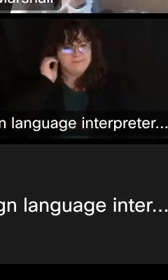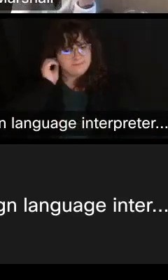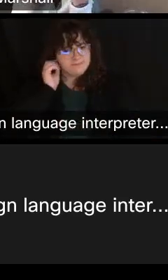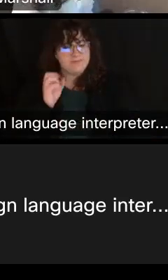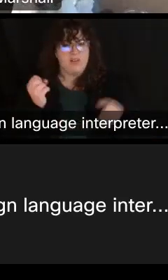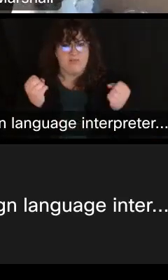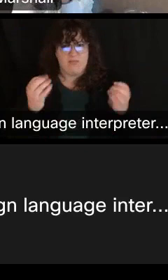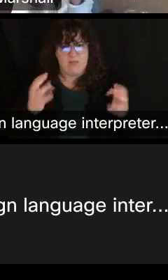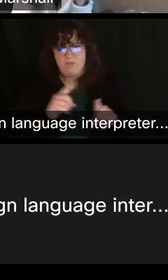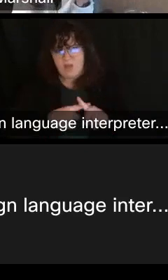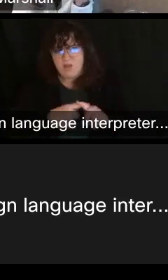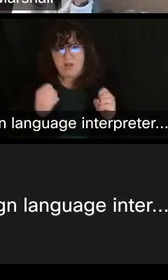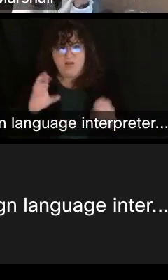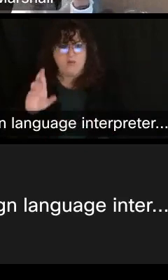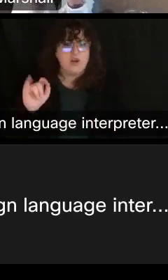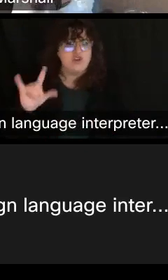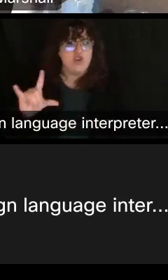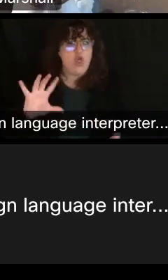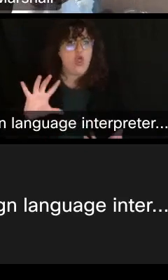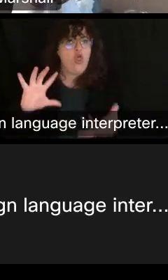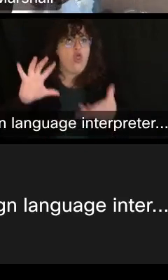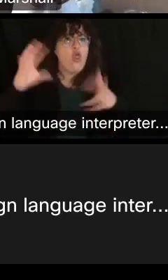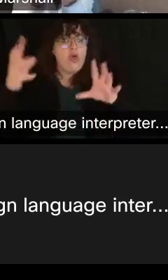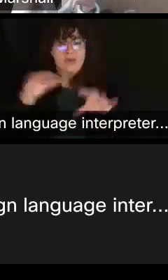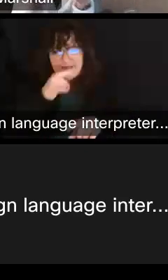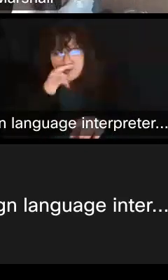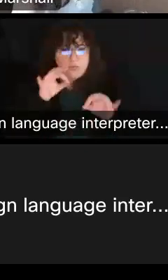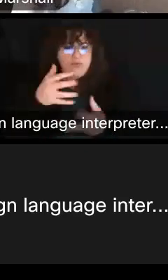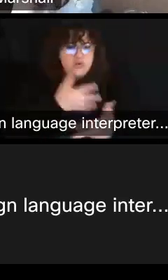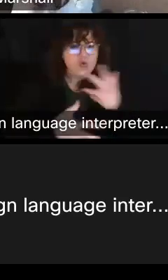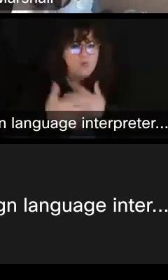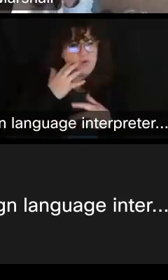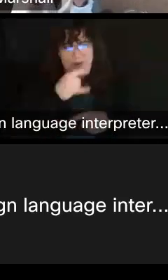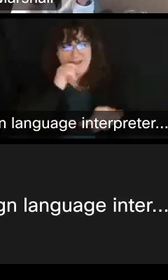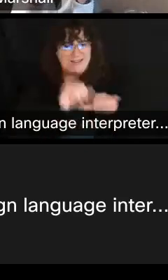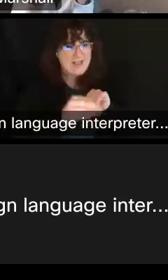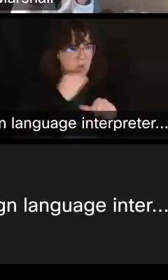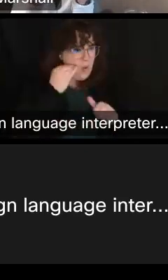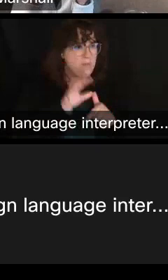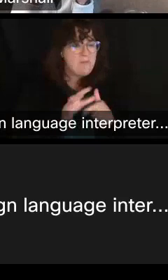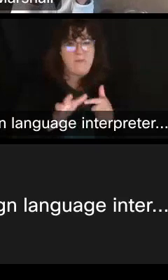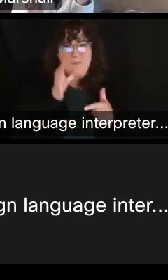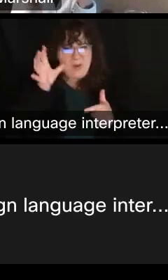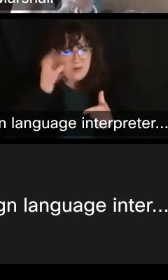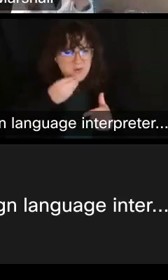so we saw kids with perfect storm of stuff. Kids were home, parents were home, there might have